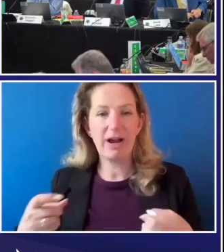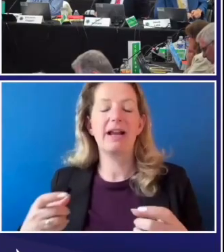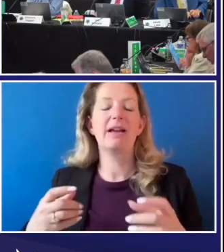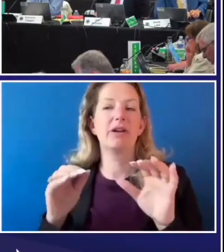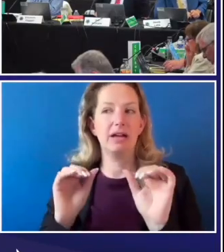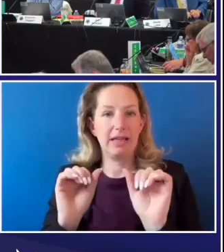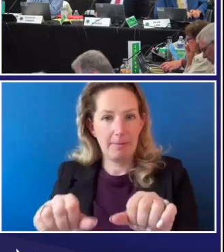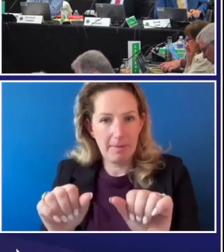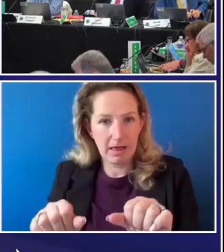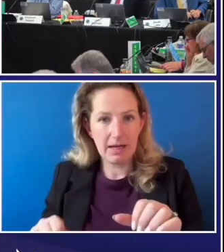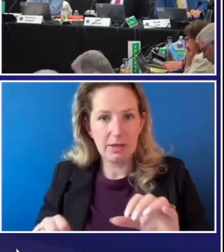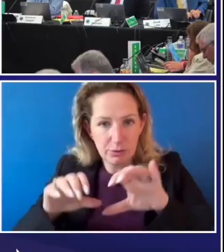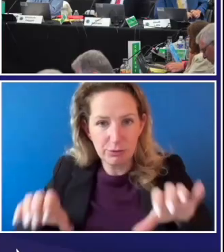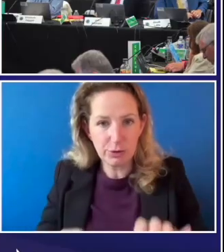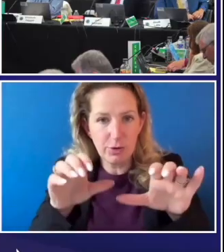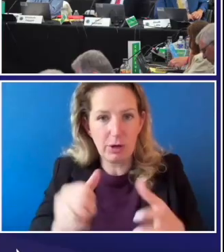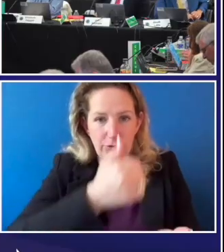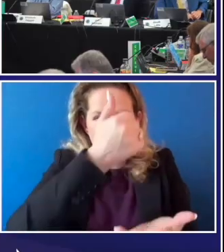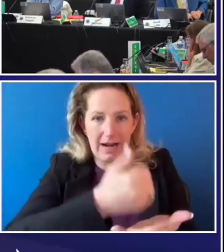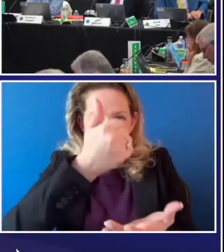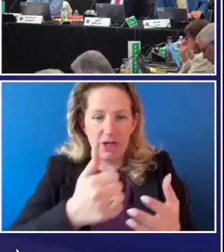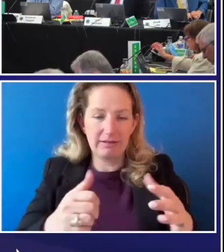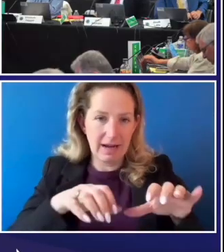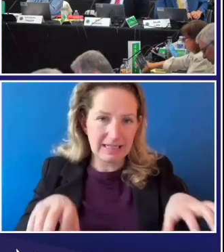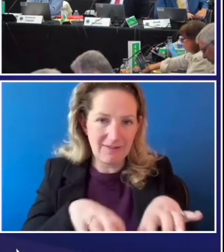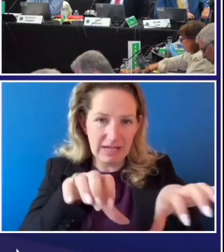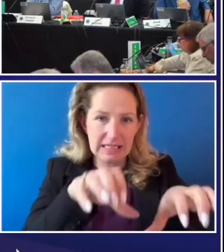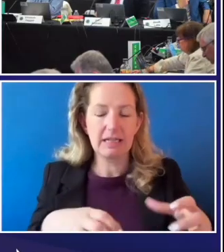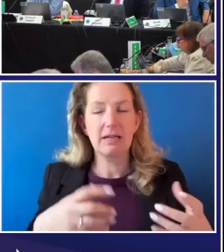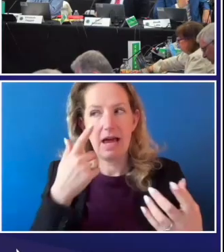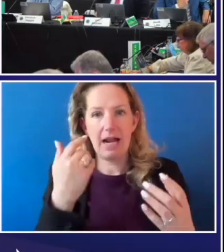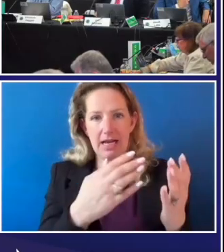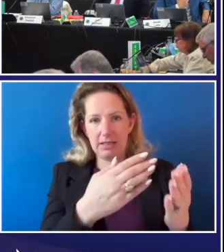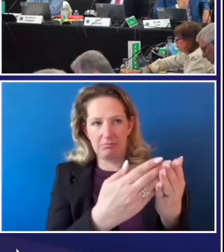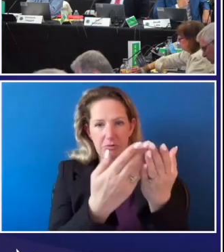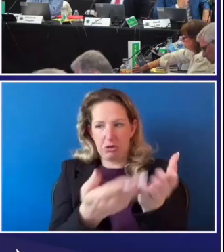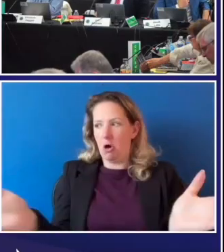light of its requested scope of accreditation or recognition. The agency meets this requirement if the agency demonstrates